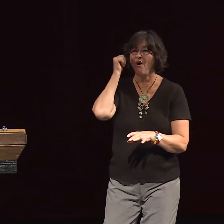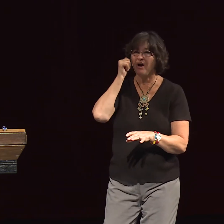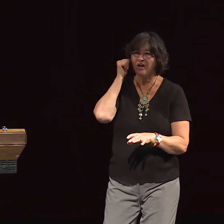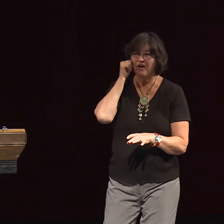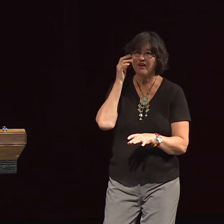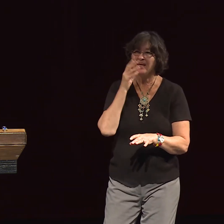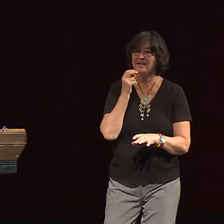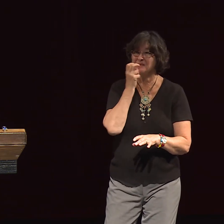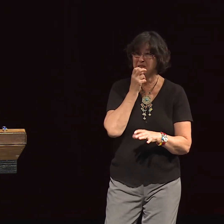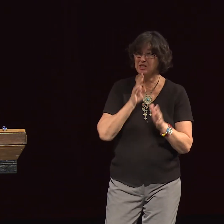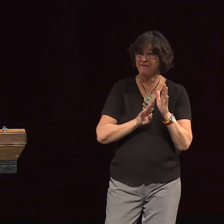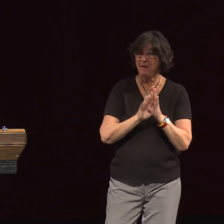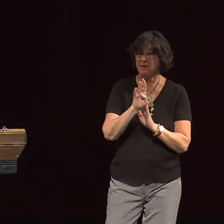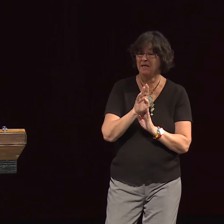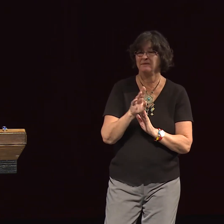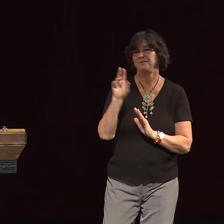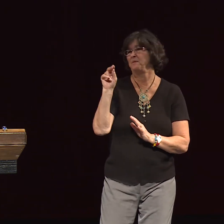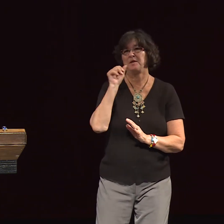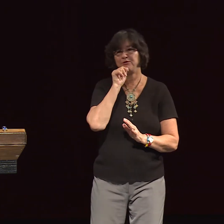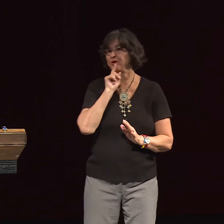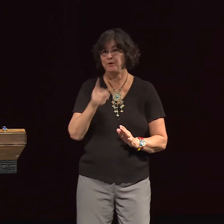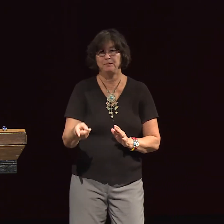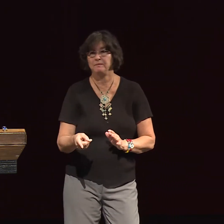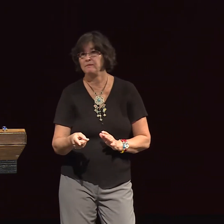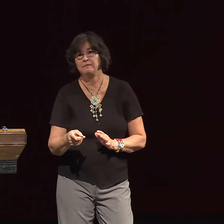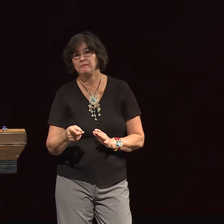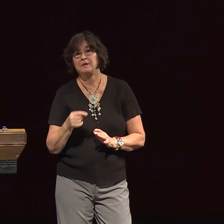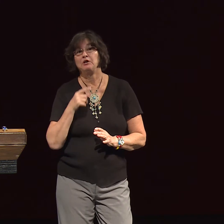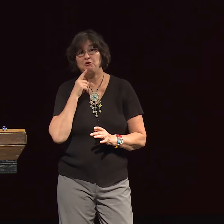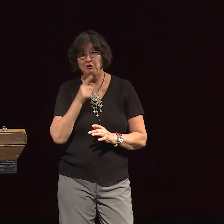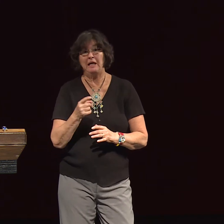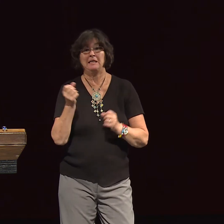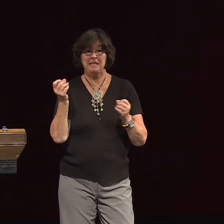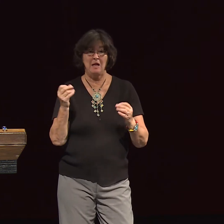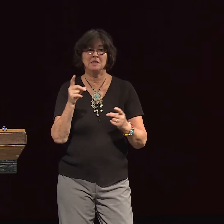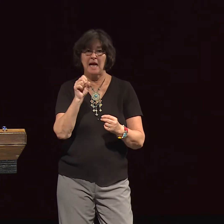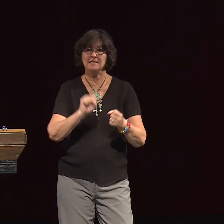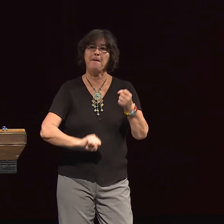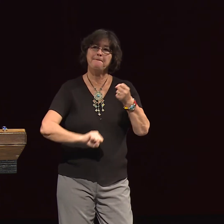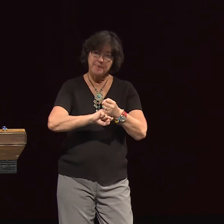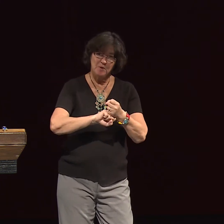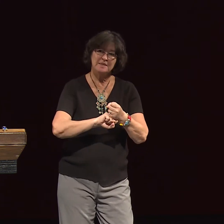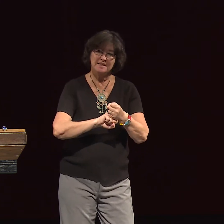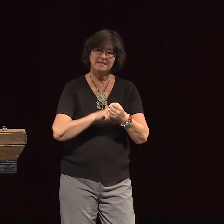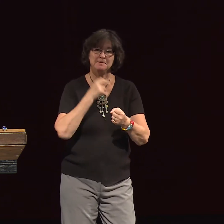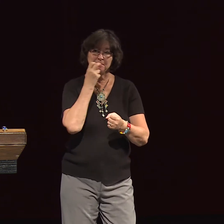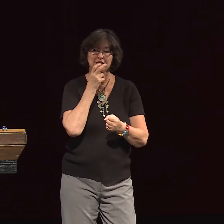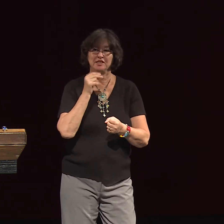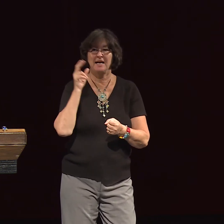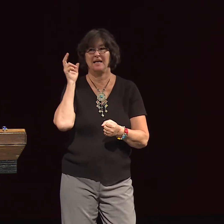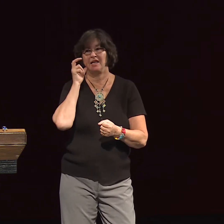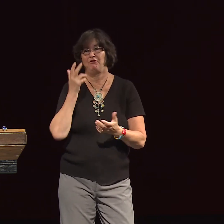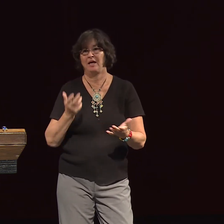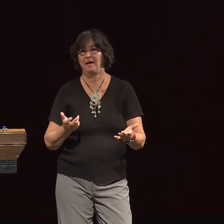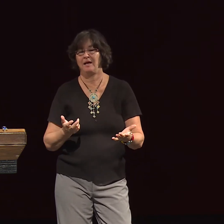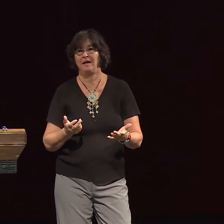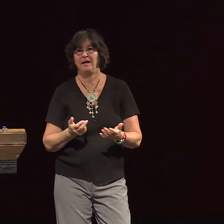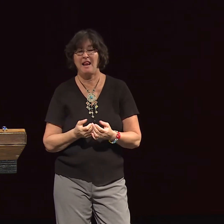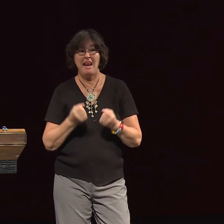People think that if deaf children learn sign language, that it will slow down their ability to learn auditory skills and speech,